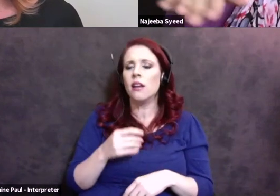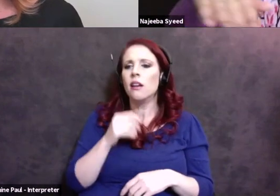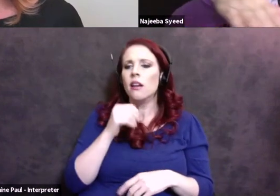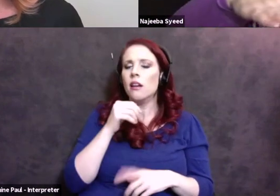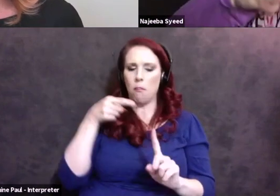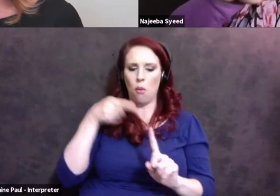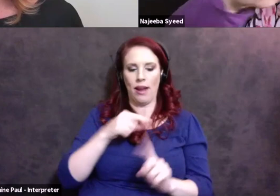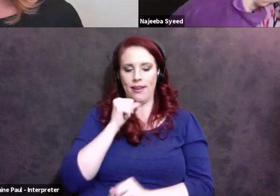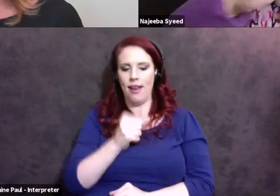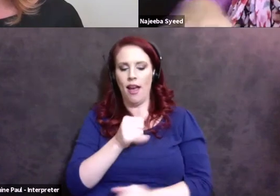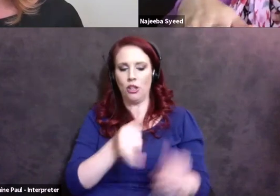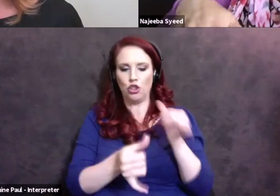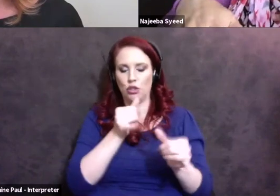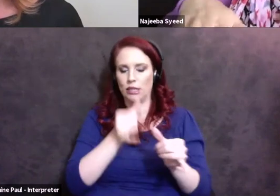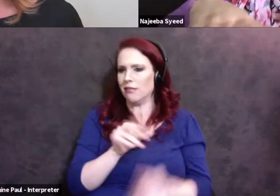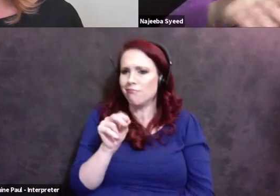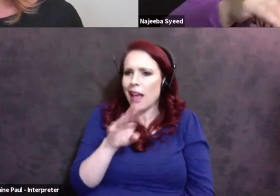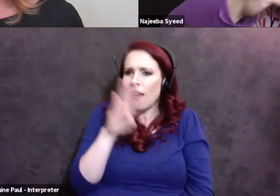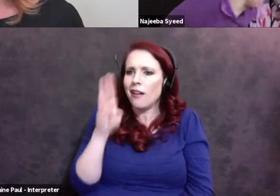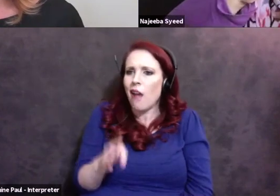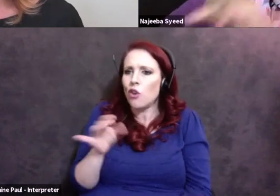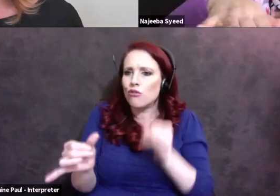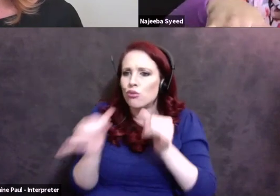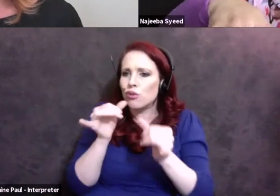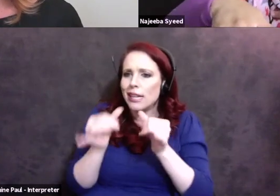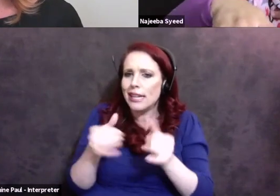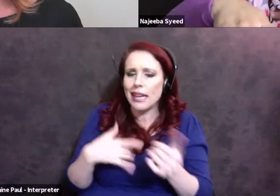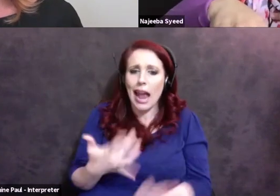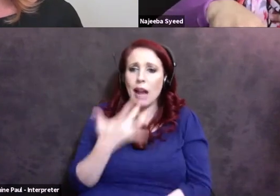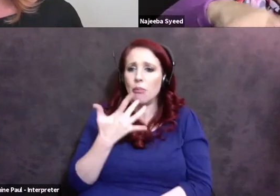I never drink and I prefer not to be around alcohol.